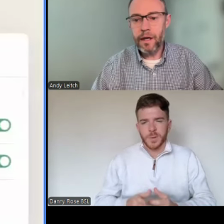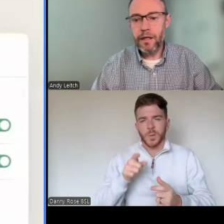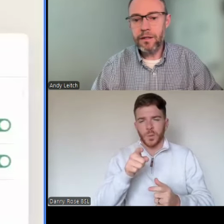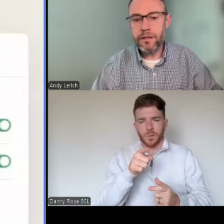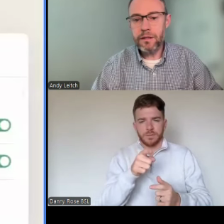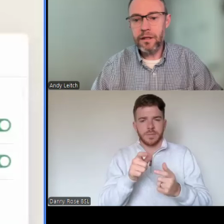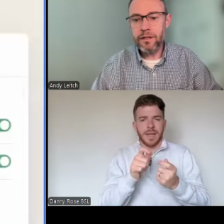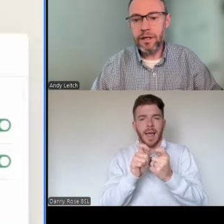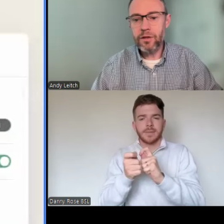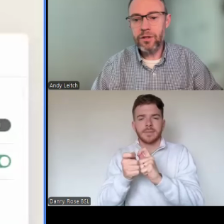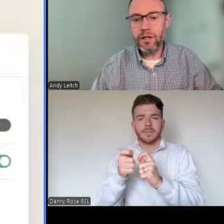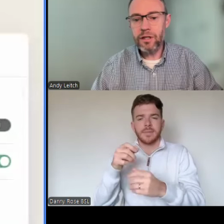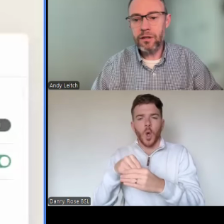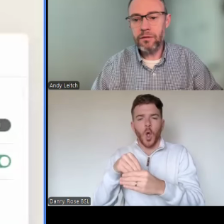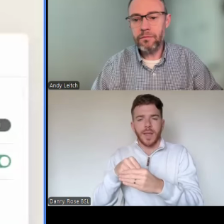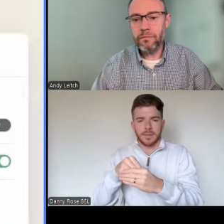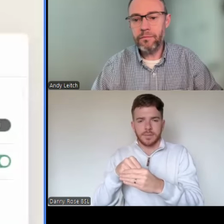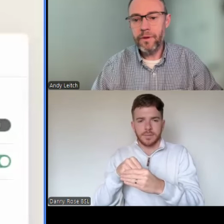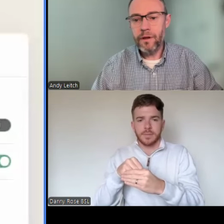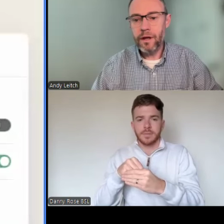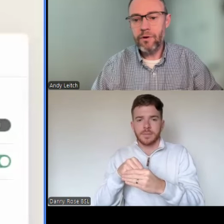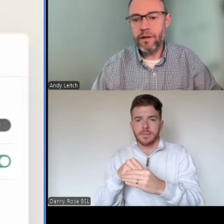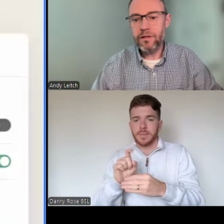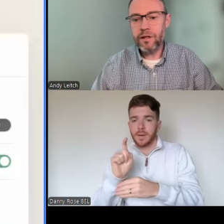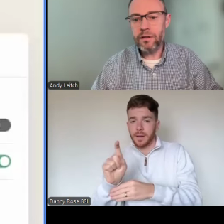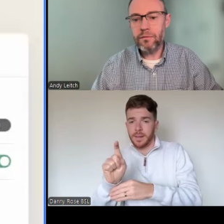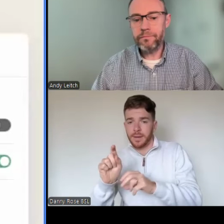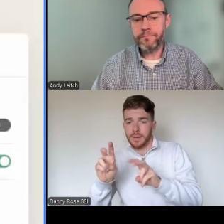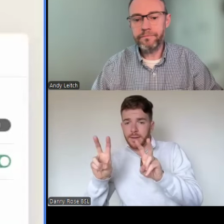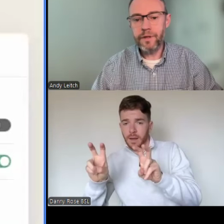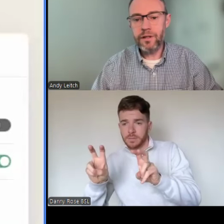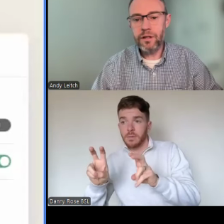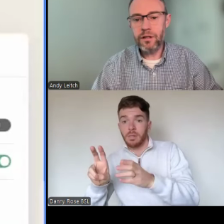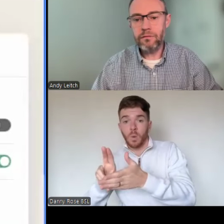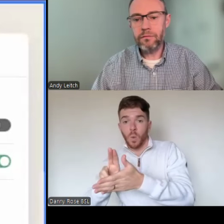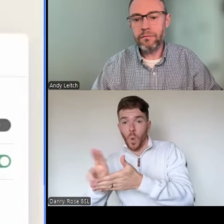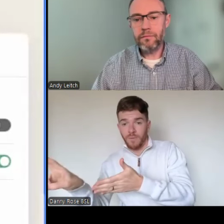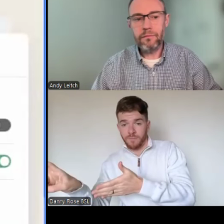and I need to click on the title. Get rid of that title, actually.